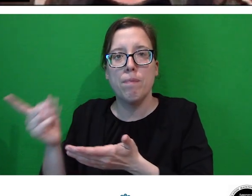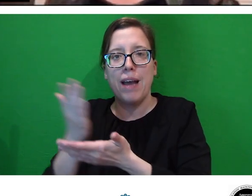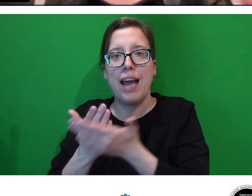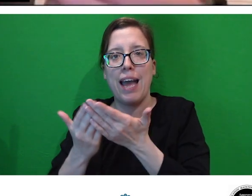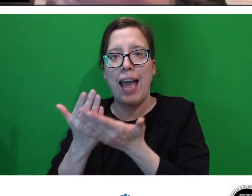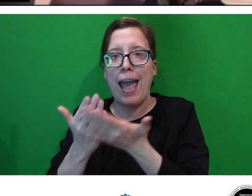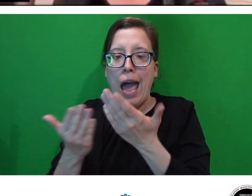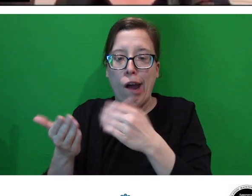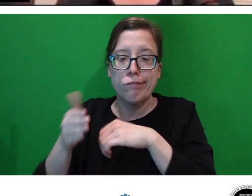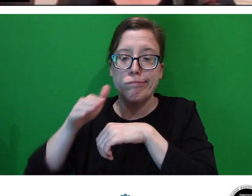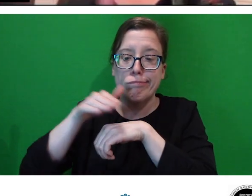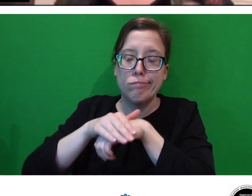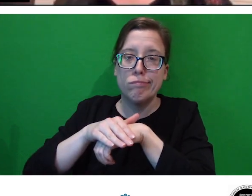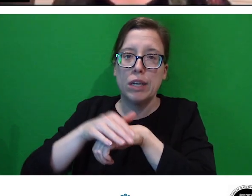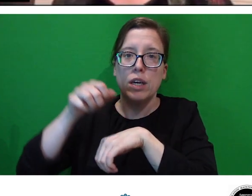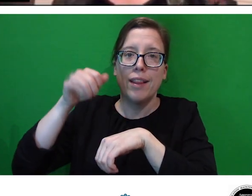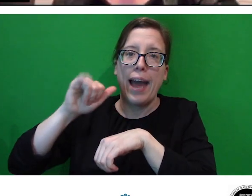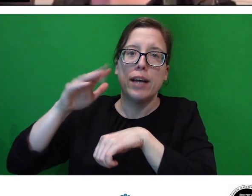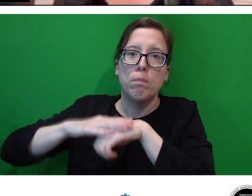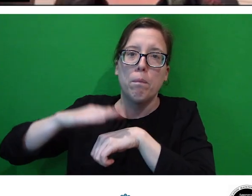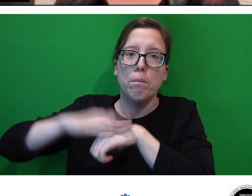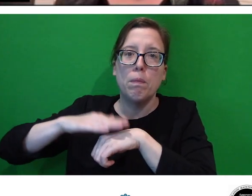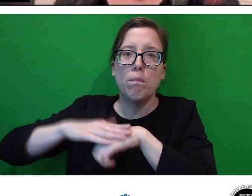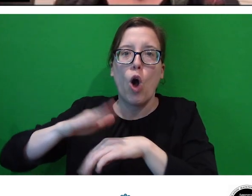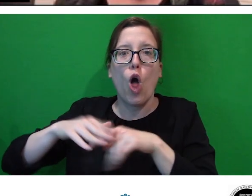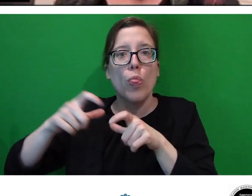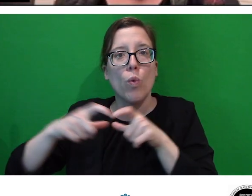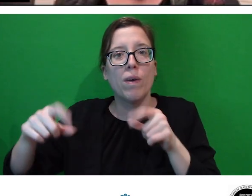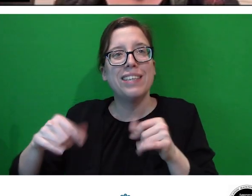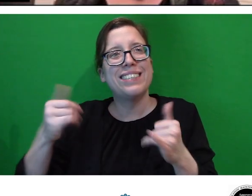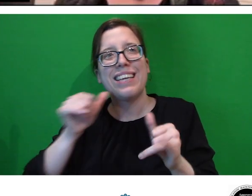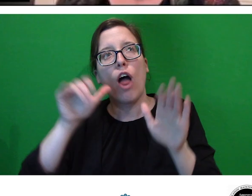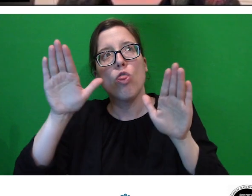you're going to put the remote there or you're going to put the remote within vicinity of him